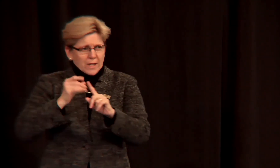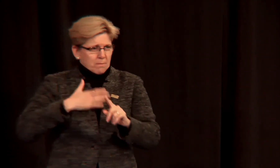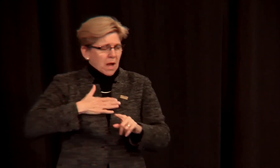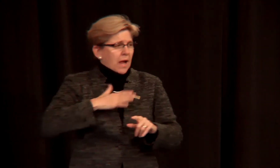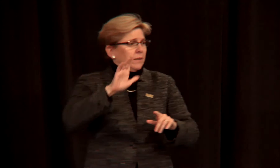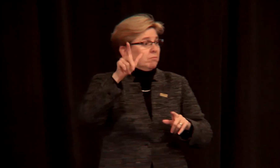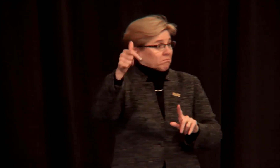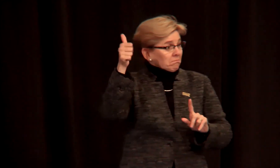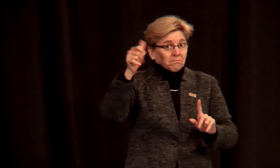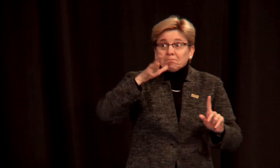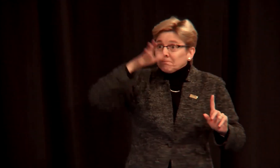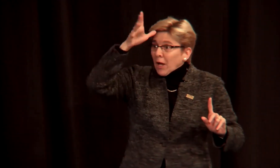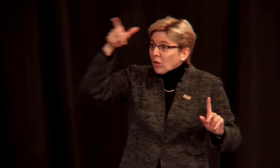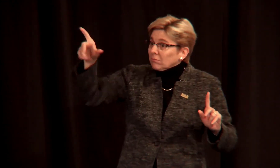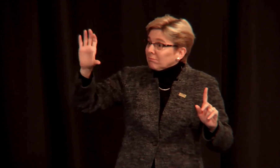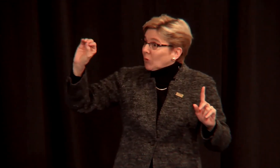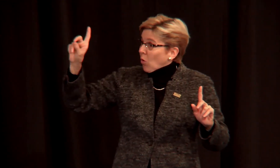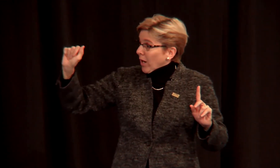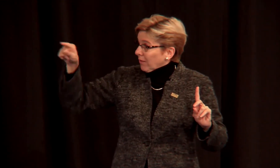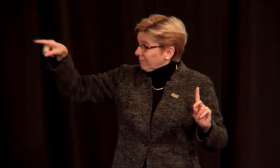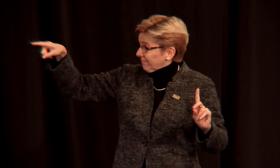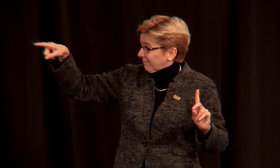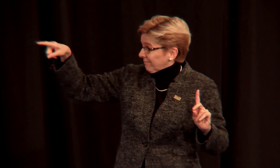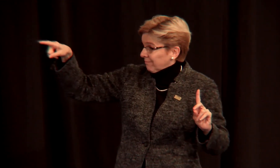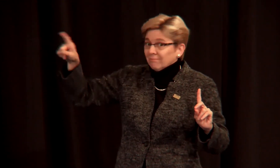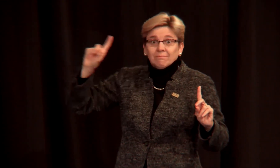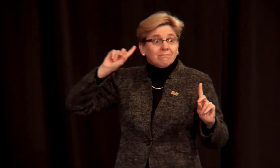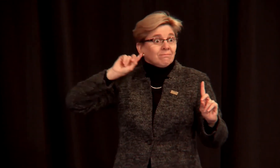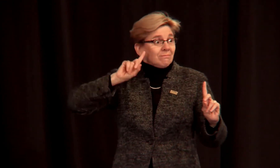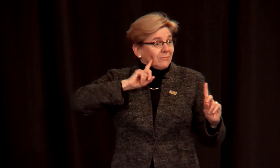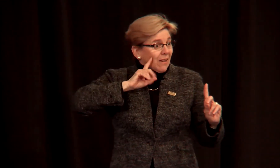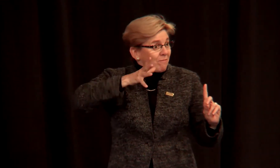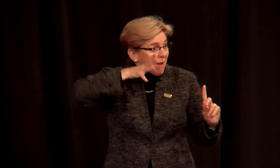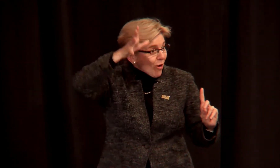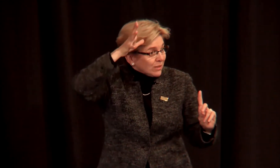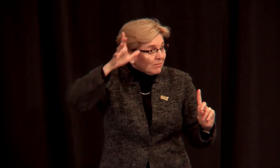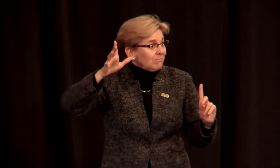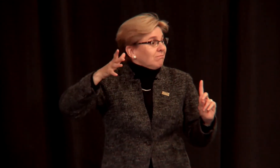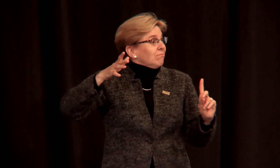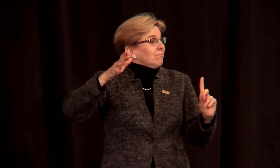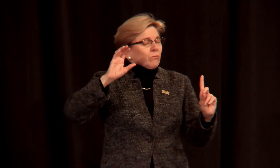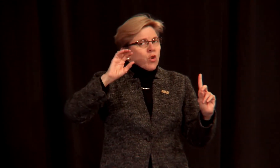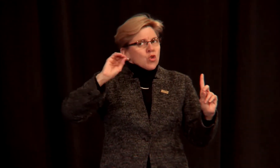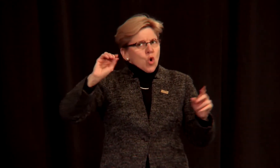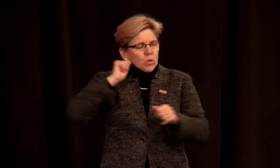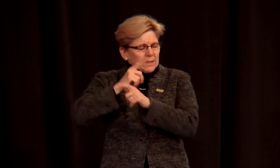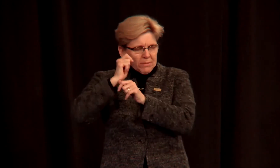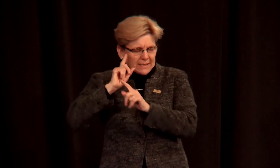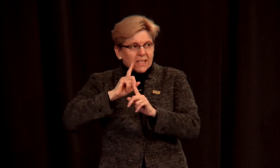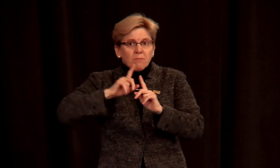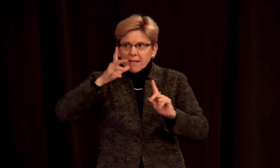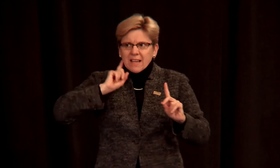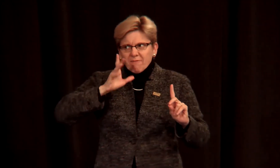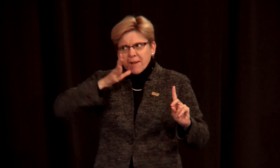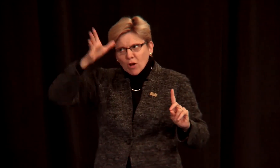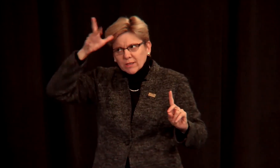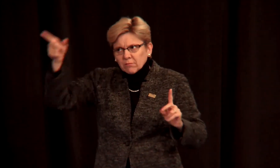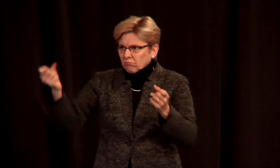a very close friend of mine, CODA, so has deaf parents, no siblings.